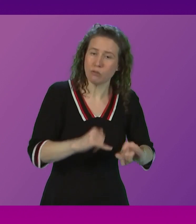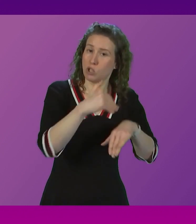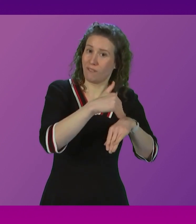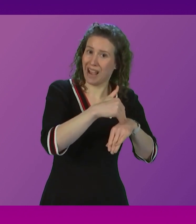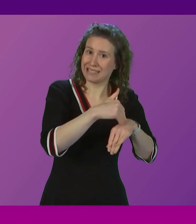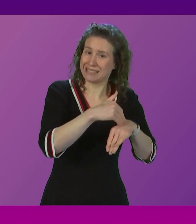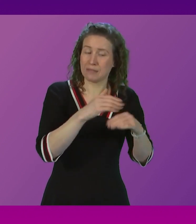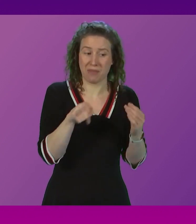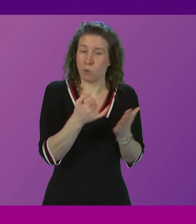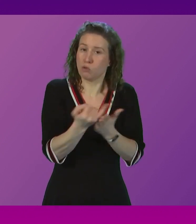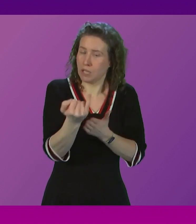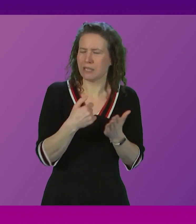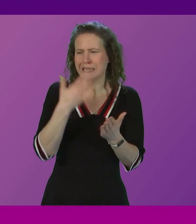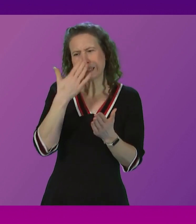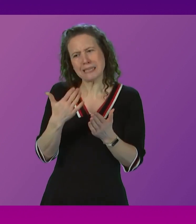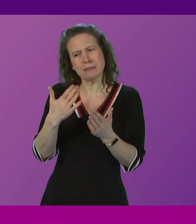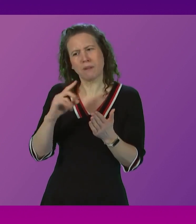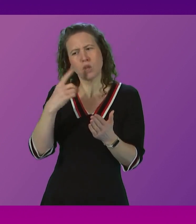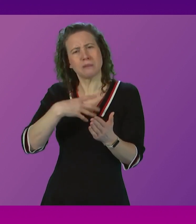It seems to me that the First Minister has not taken the people of Scotland with her